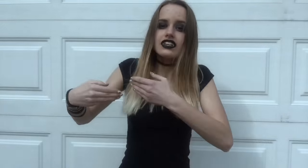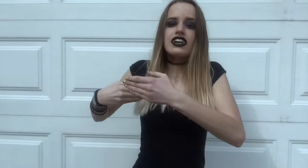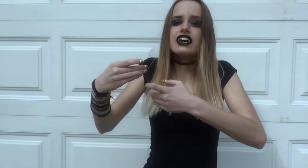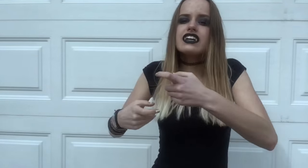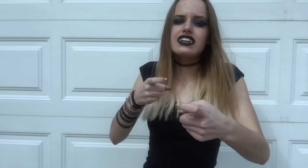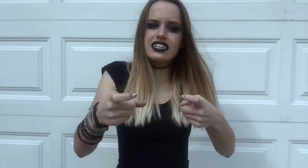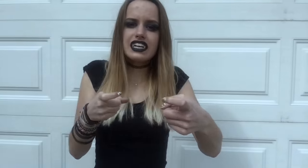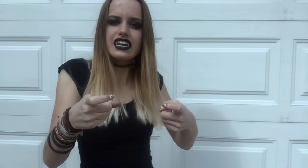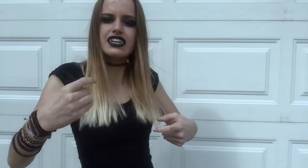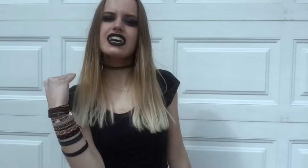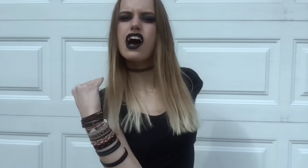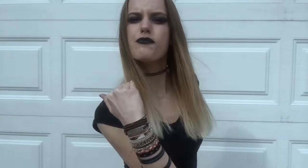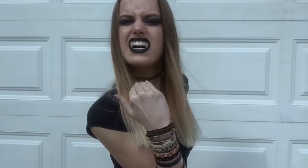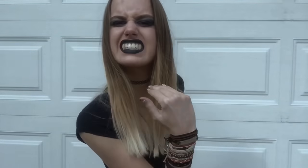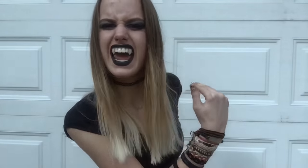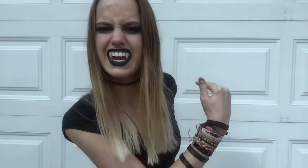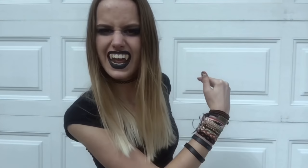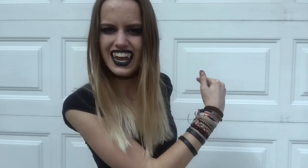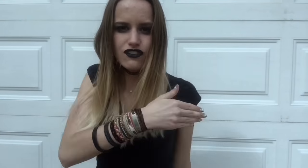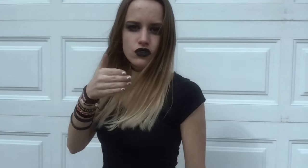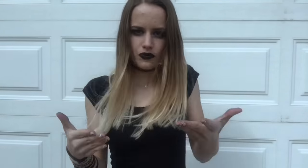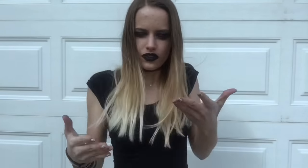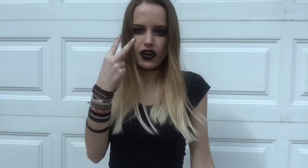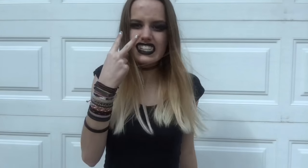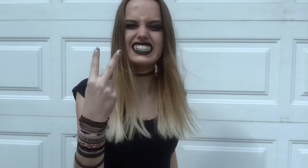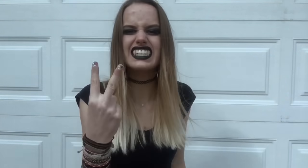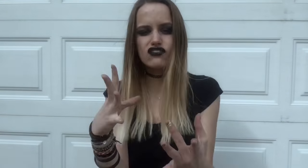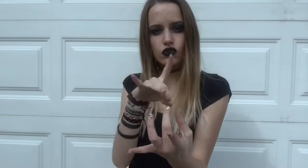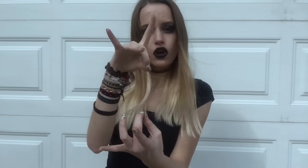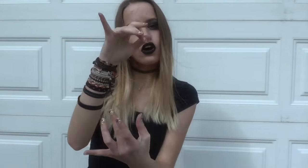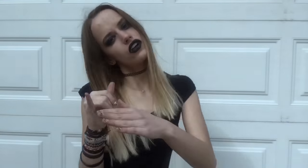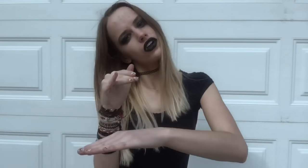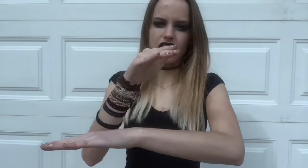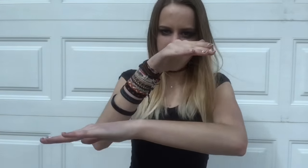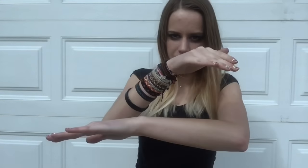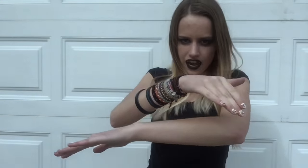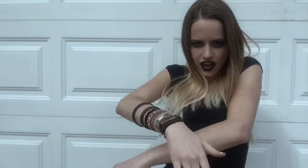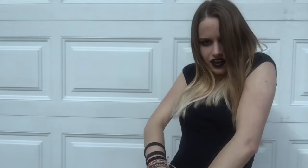Dynasty decapitated- you just might see a ghost tonight